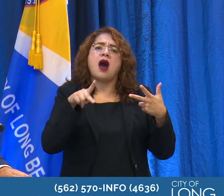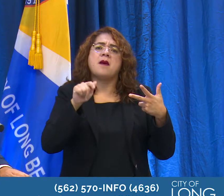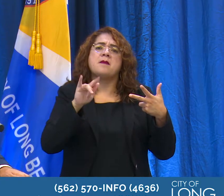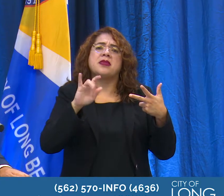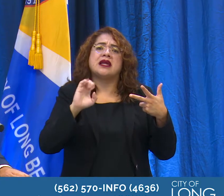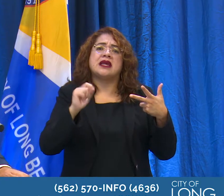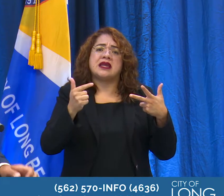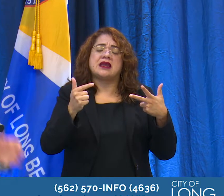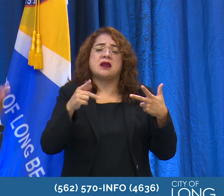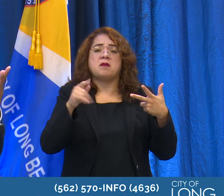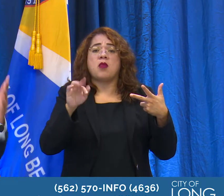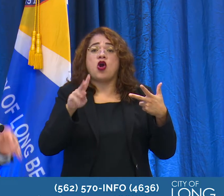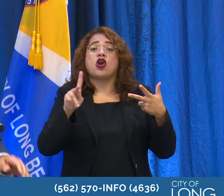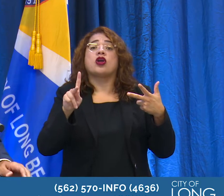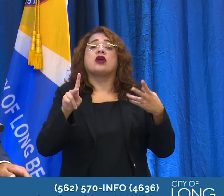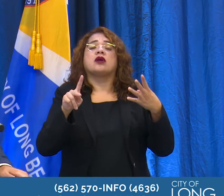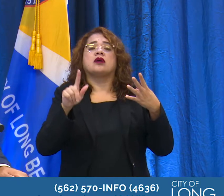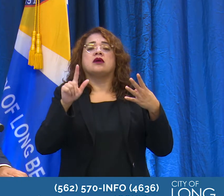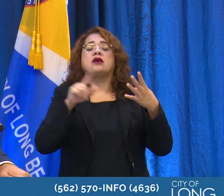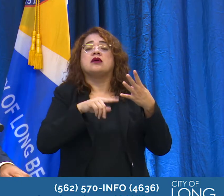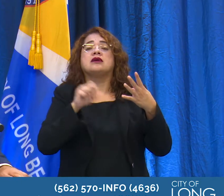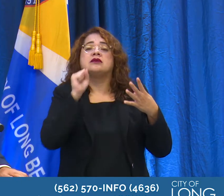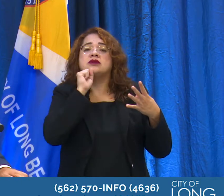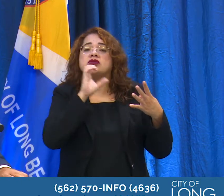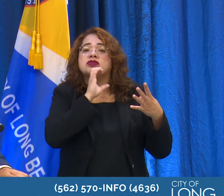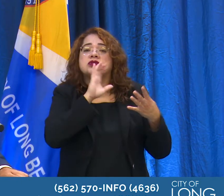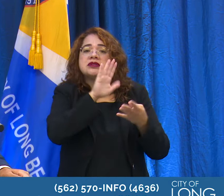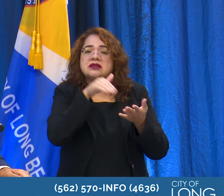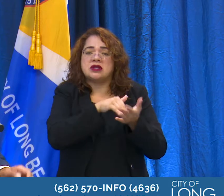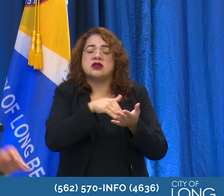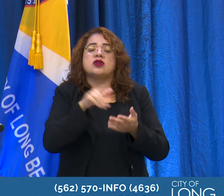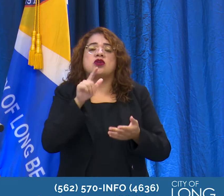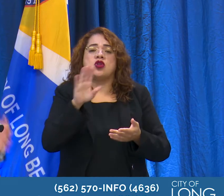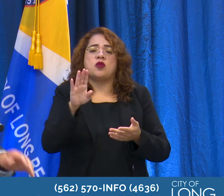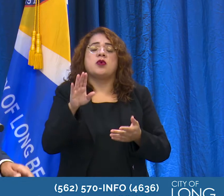Senior Center of course here, closer to our coast and